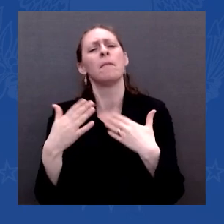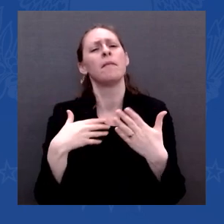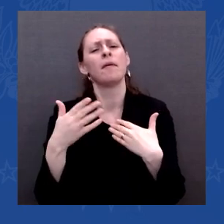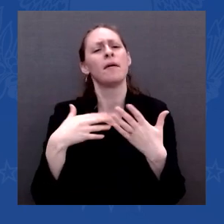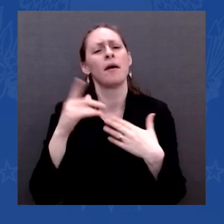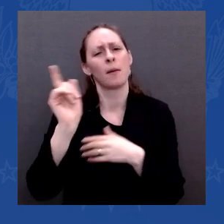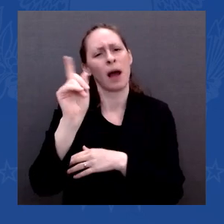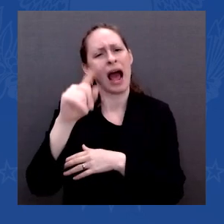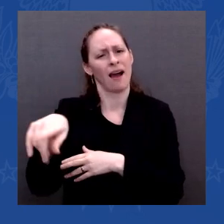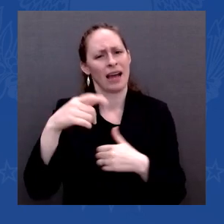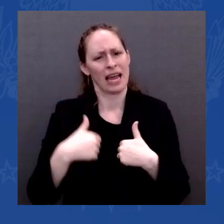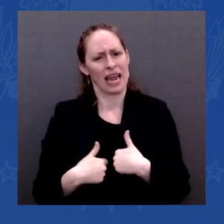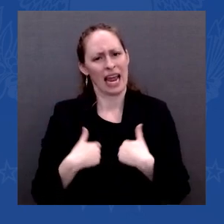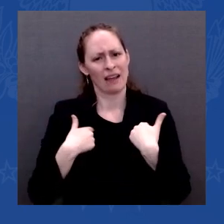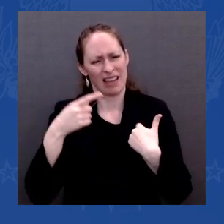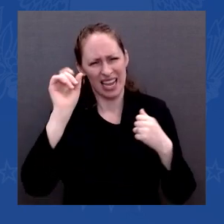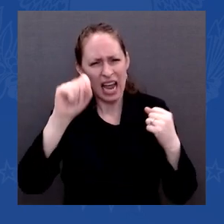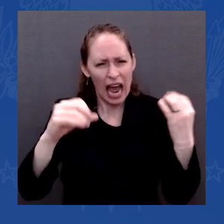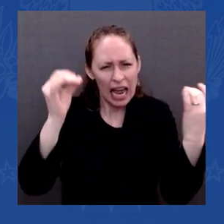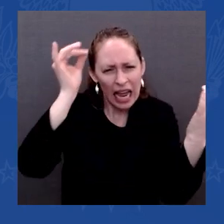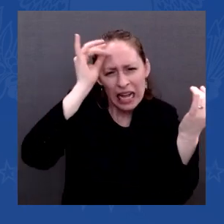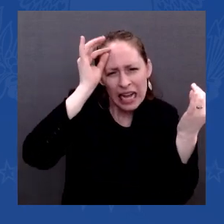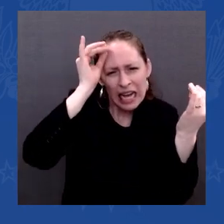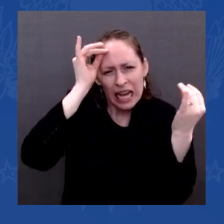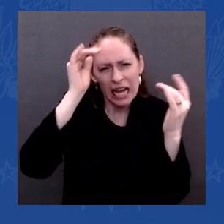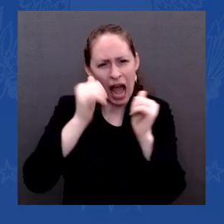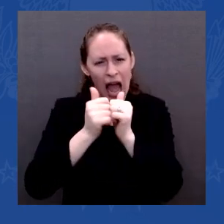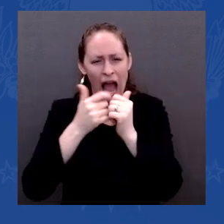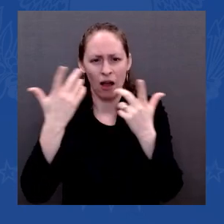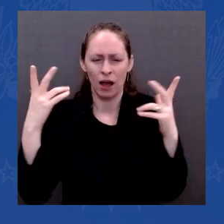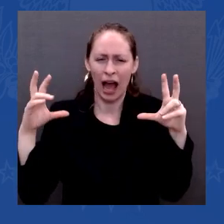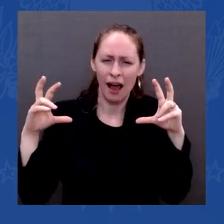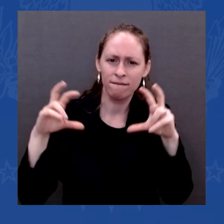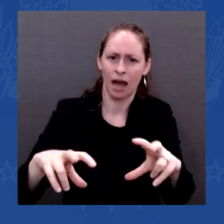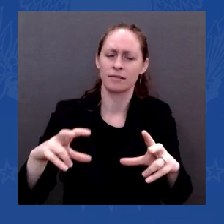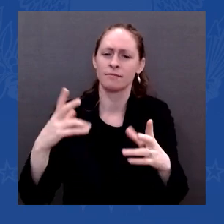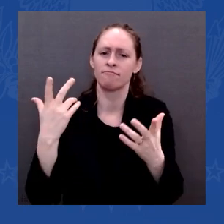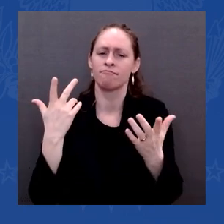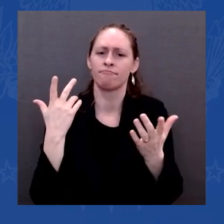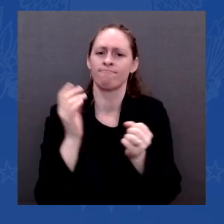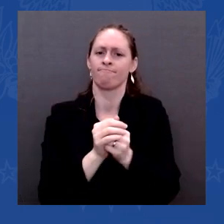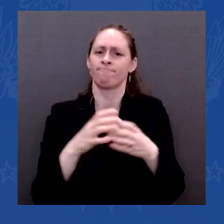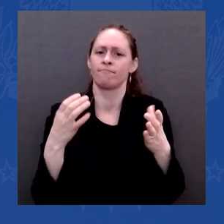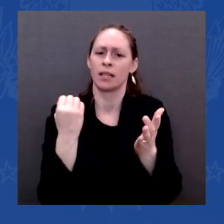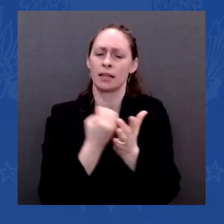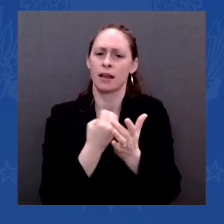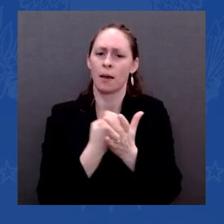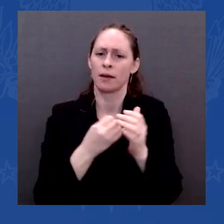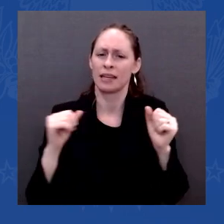That also means building more affordable housing so people can have safe places closer to their jobs.